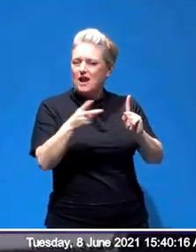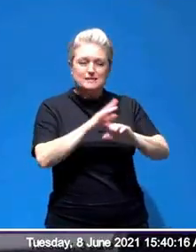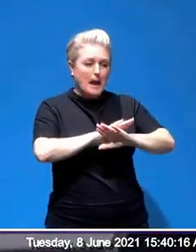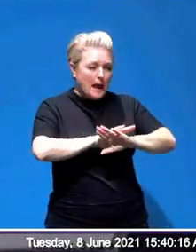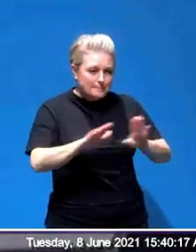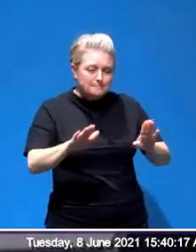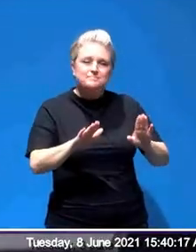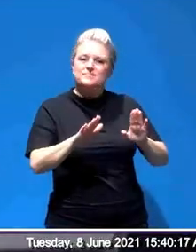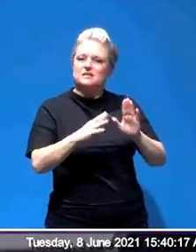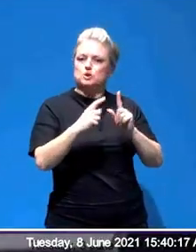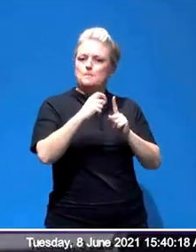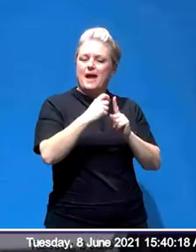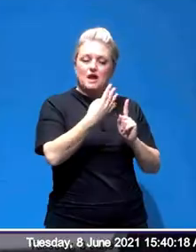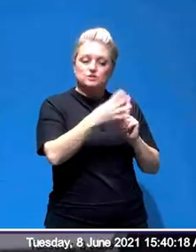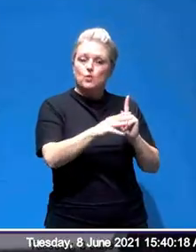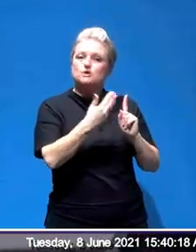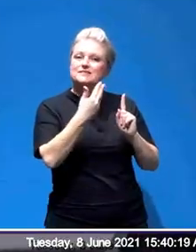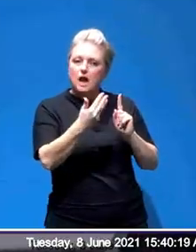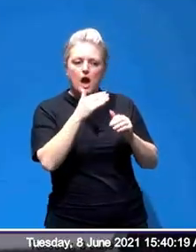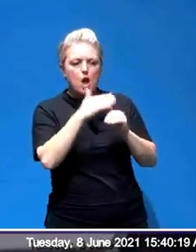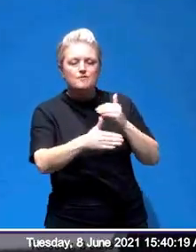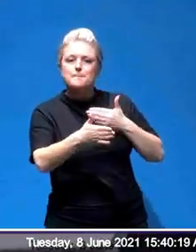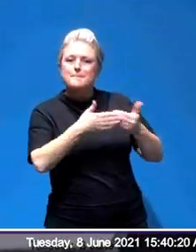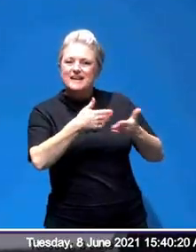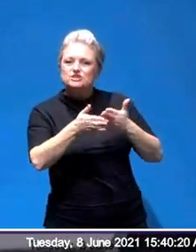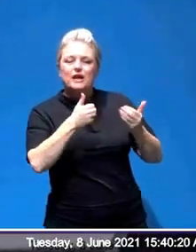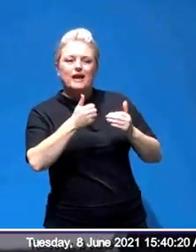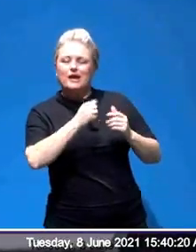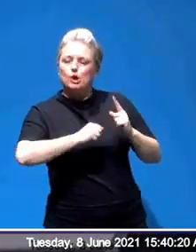incidents in the workplace and critical client incidents, et cetera, none of those ones are my policies.